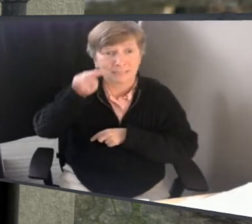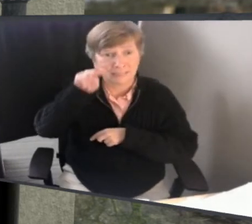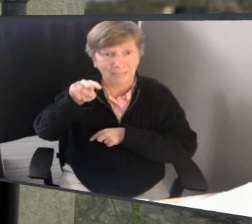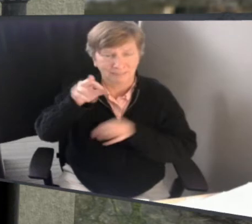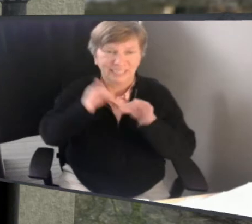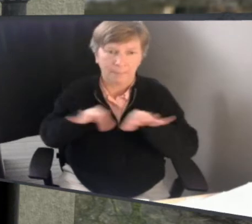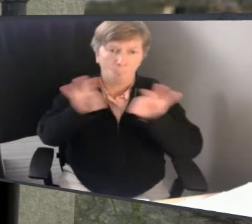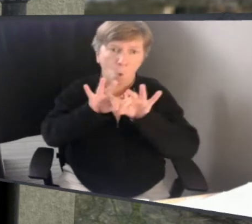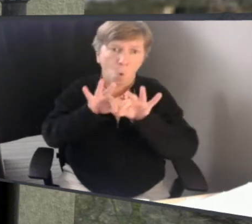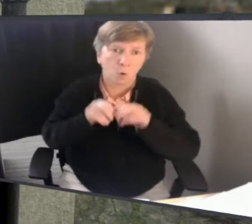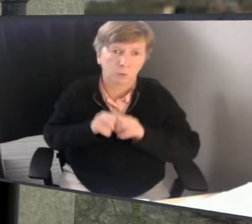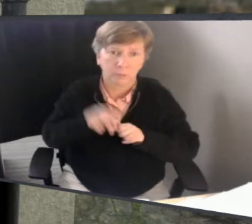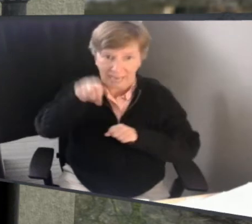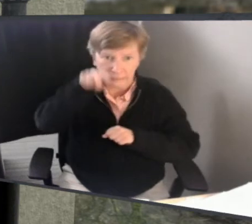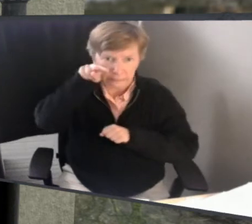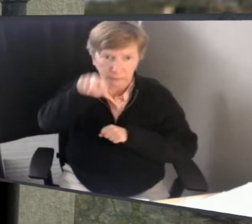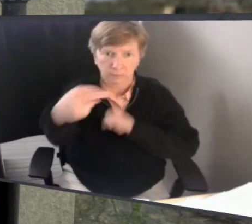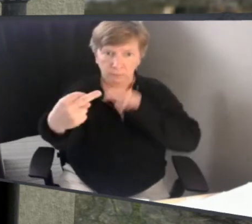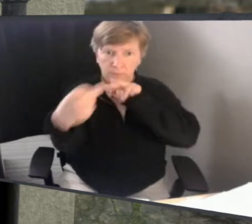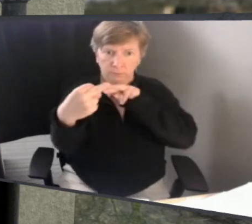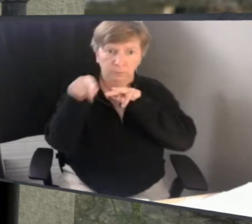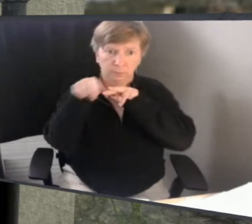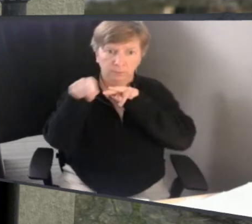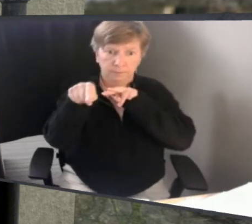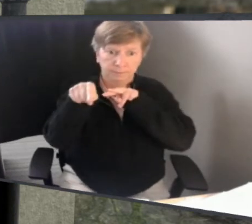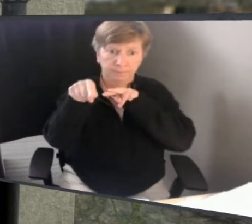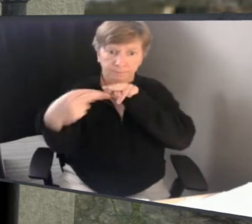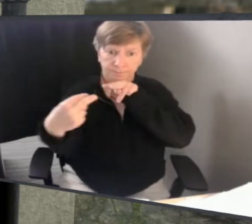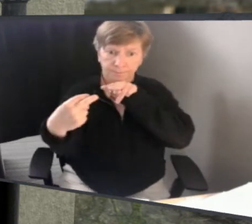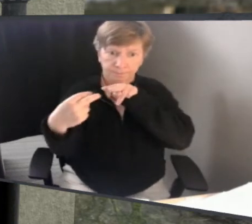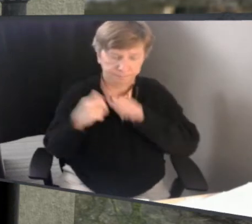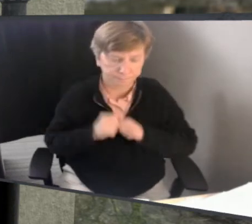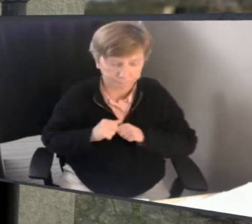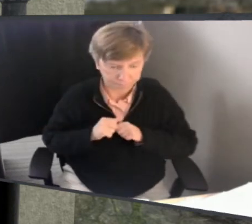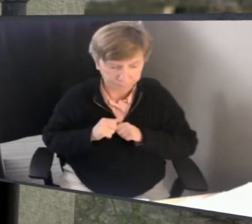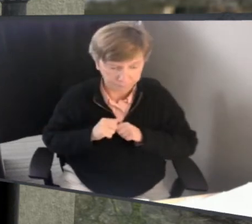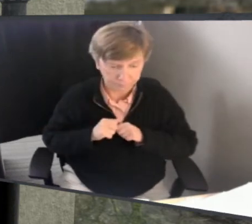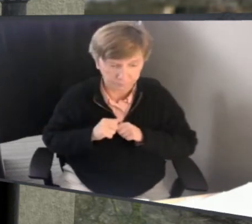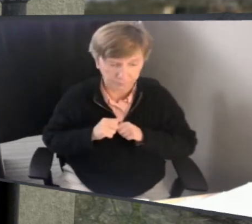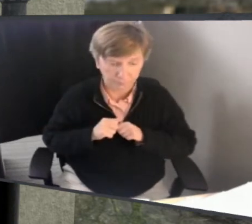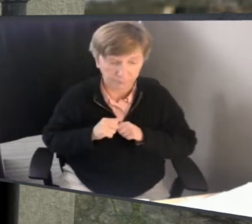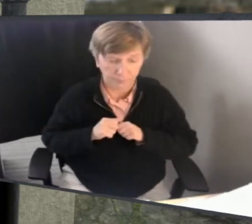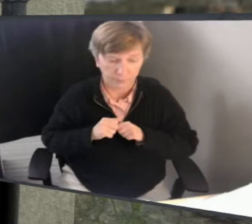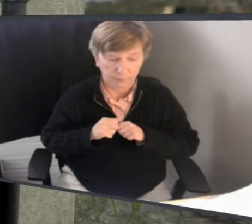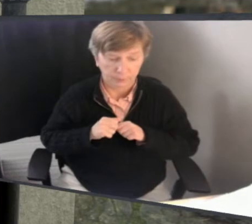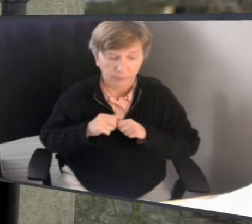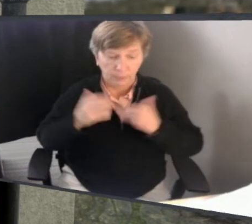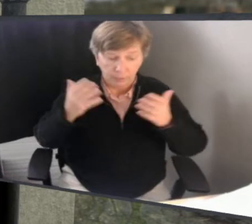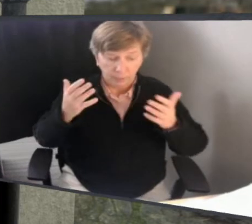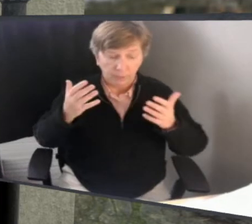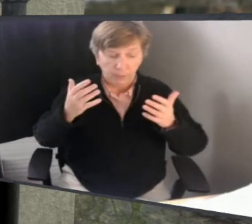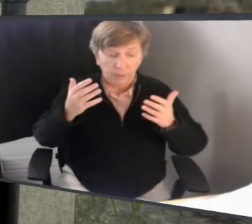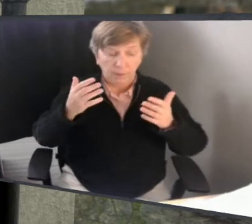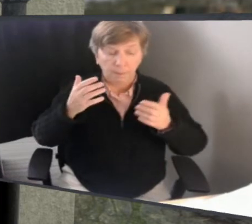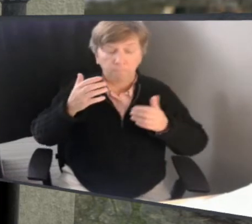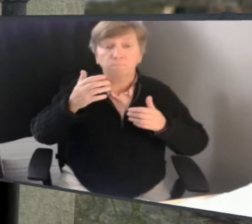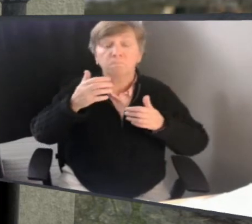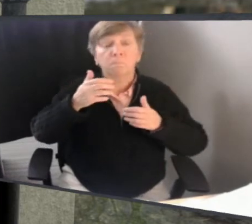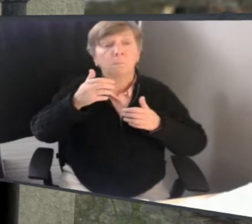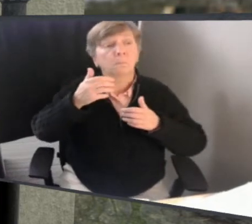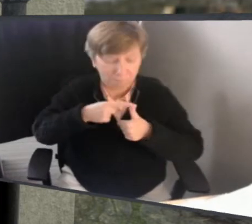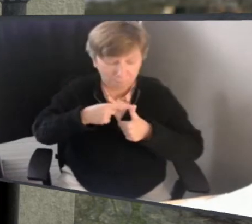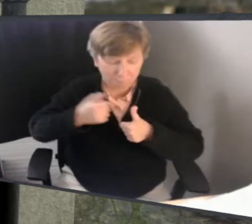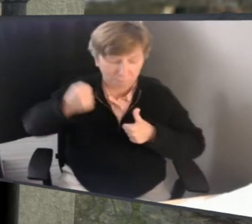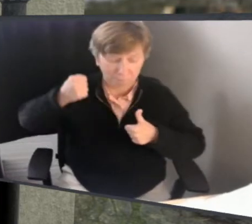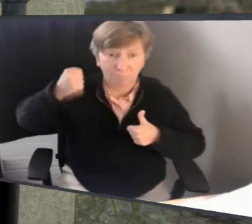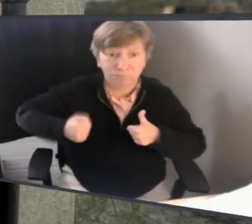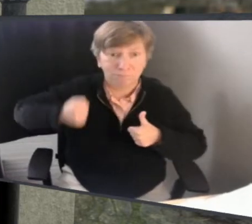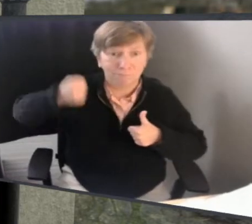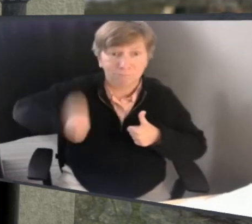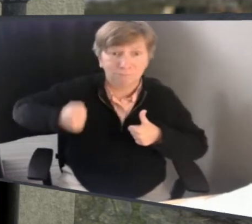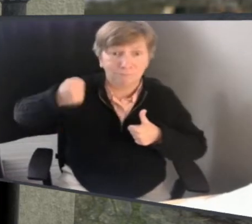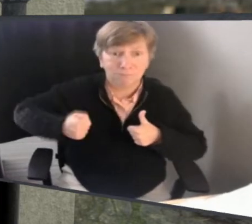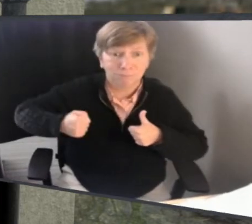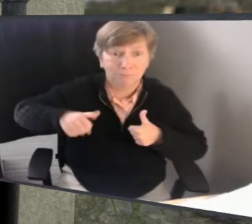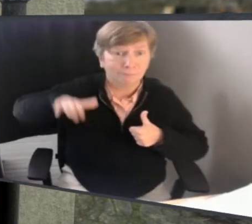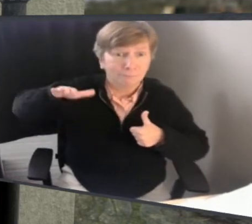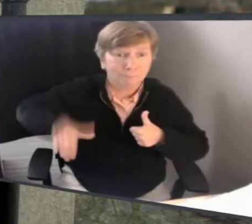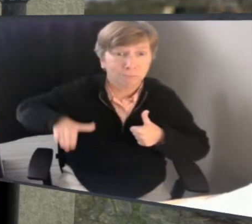everything. Eye contact, or the ability to see other people, is very important. If a person wants to get